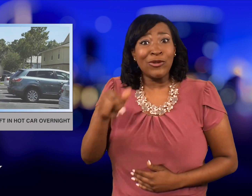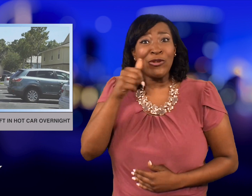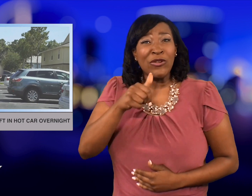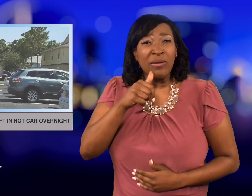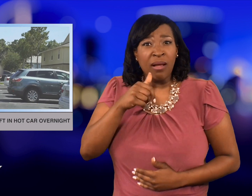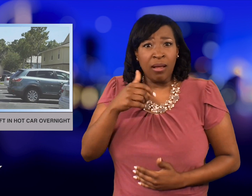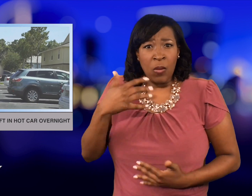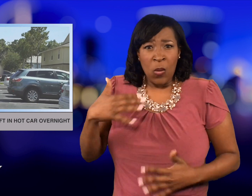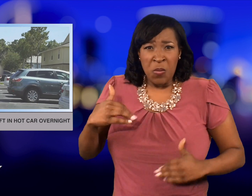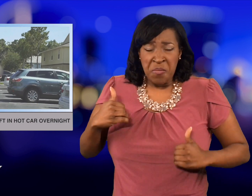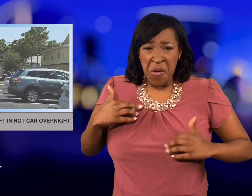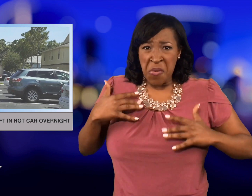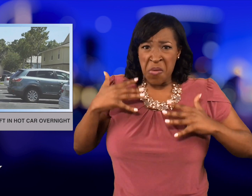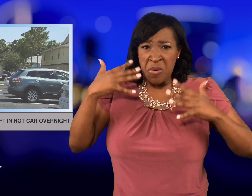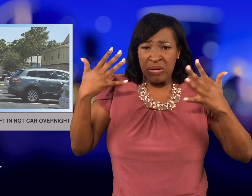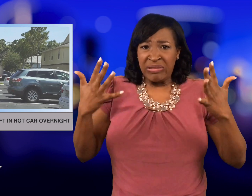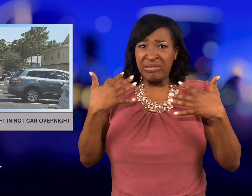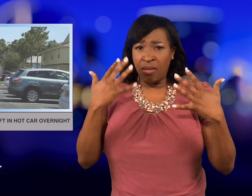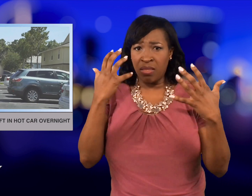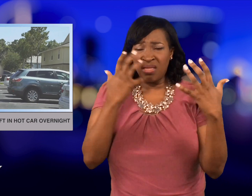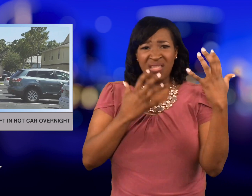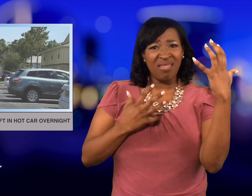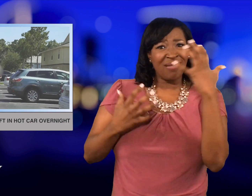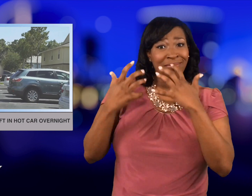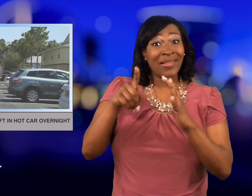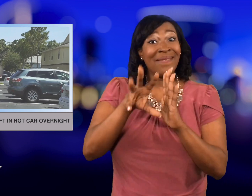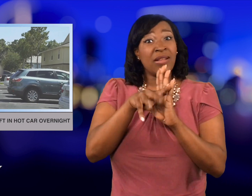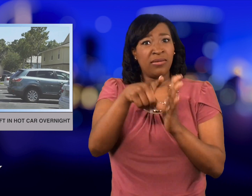She was going in and out of consciousness.